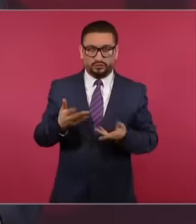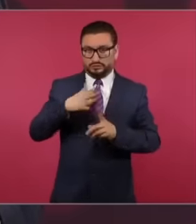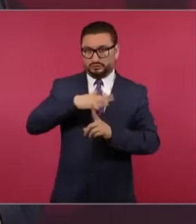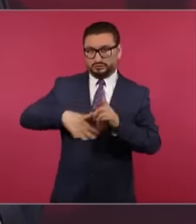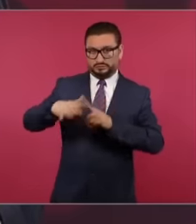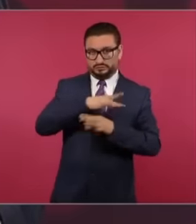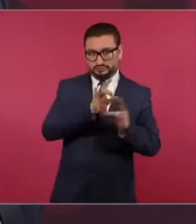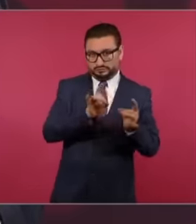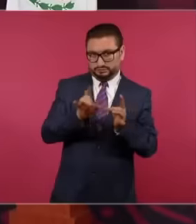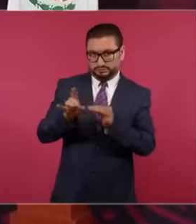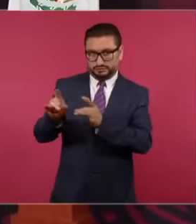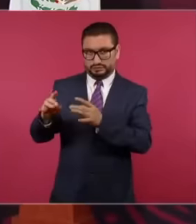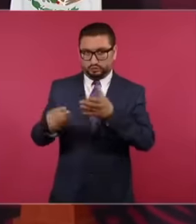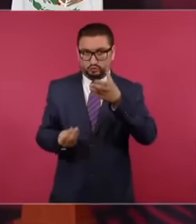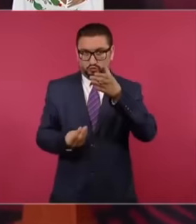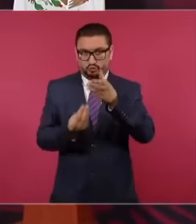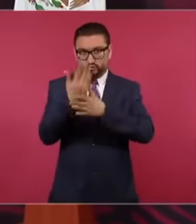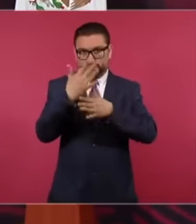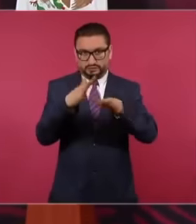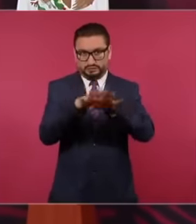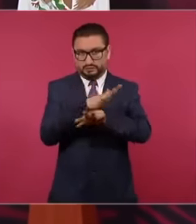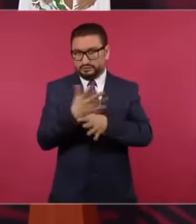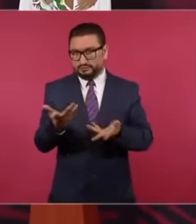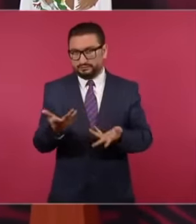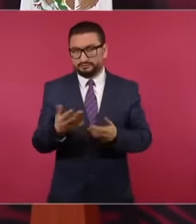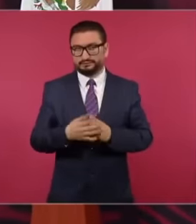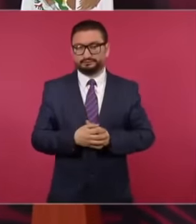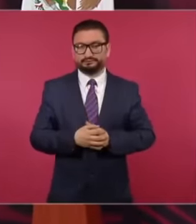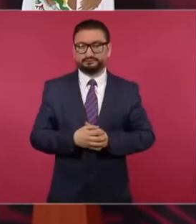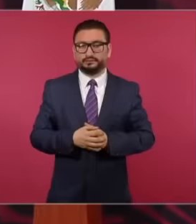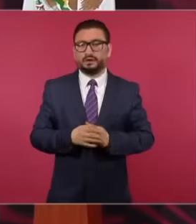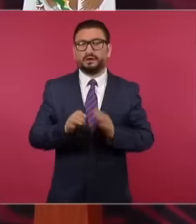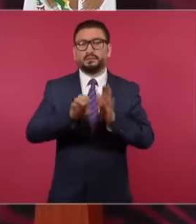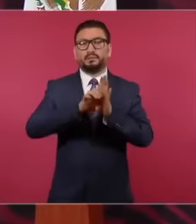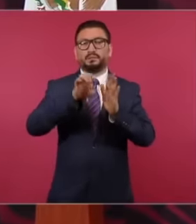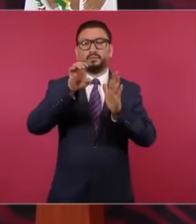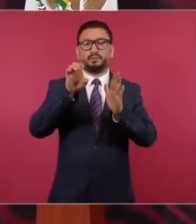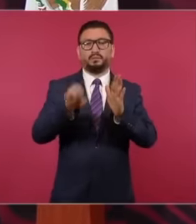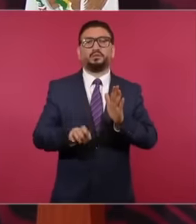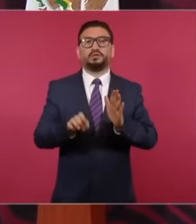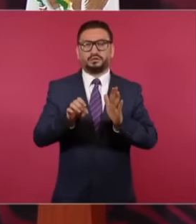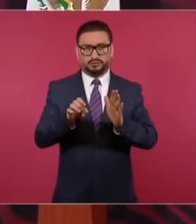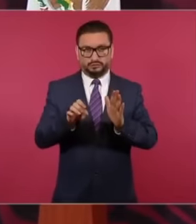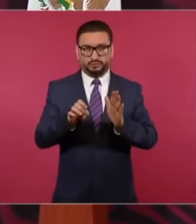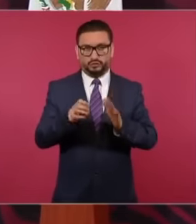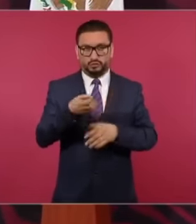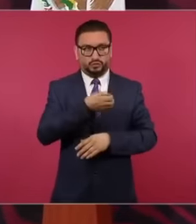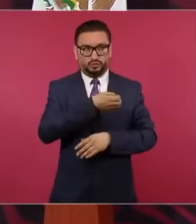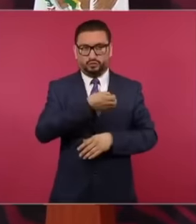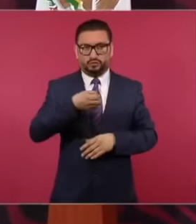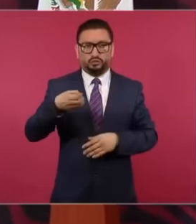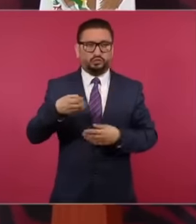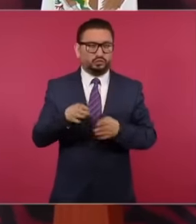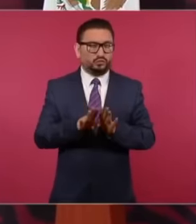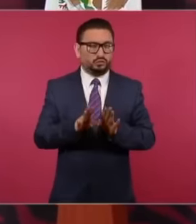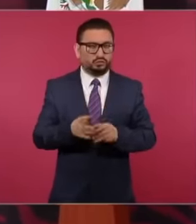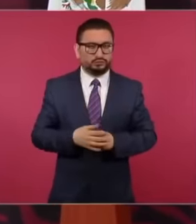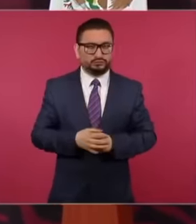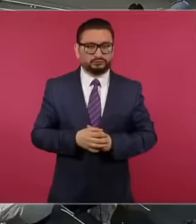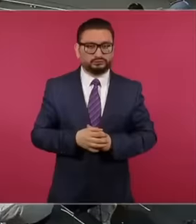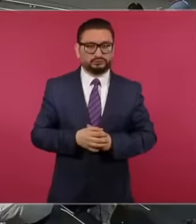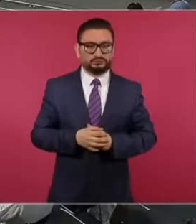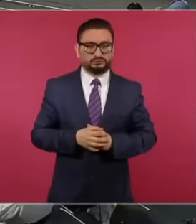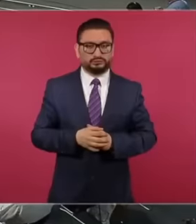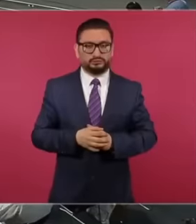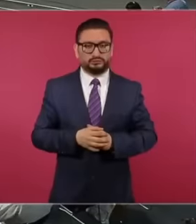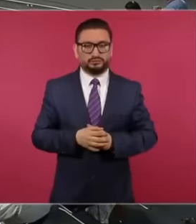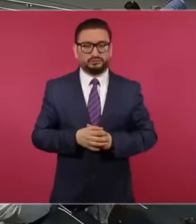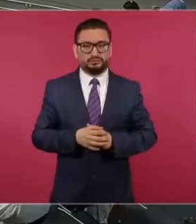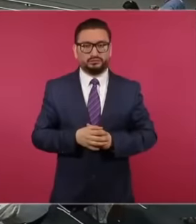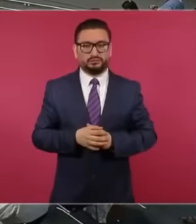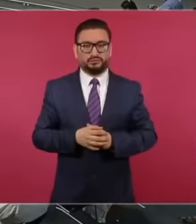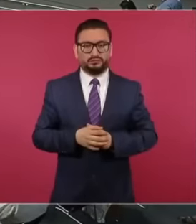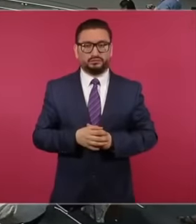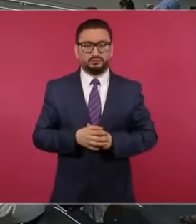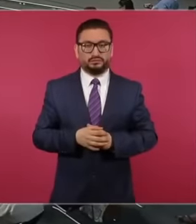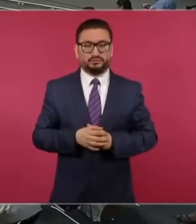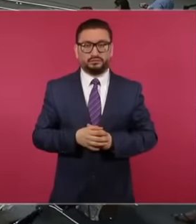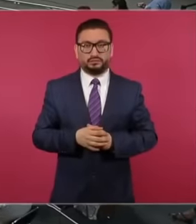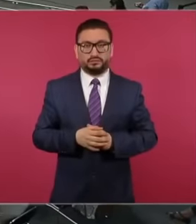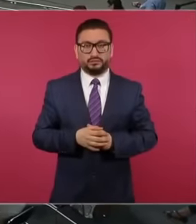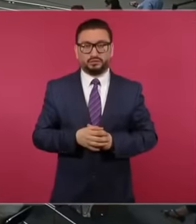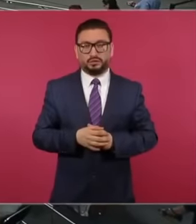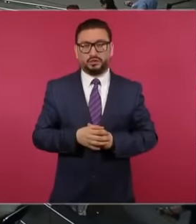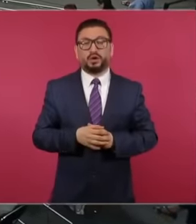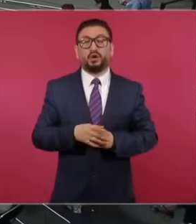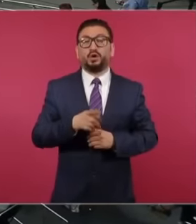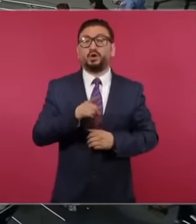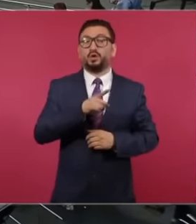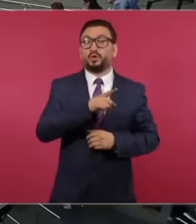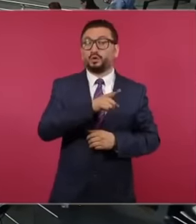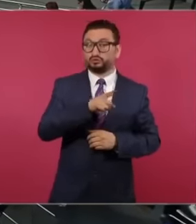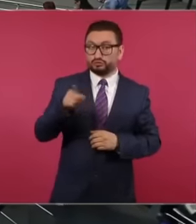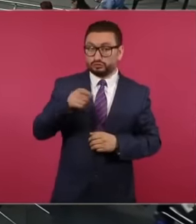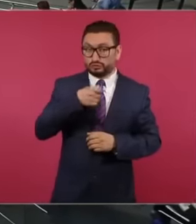new circumstance, for example, distribution, which are issues that you should